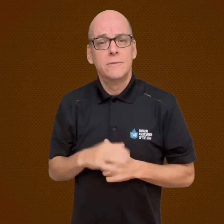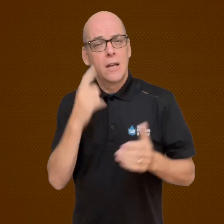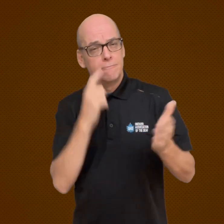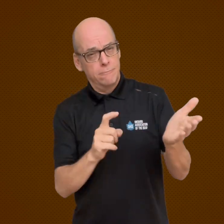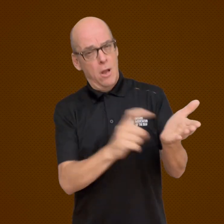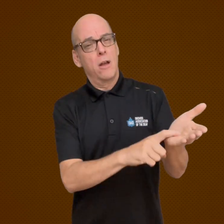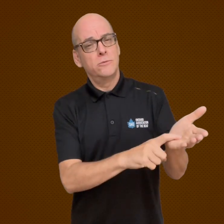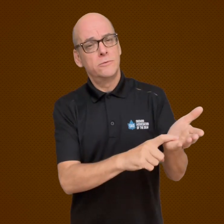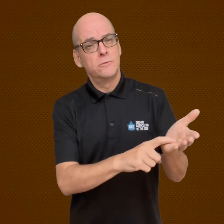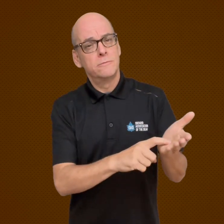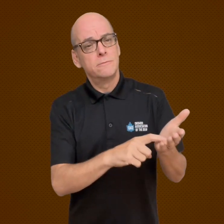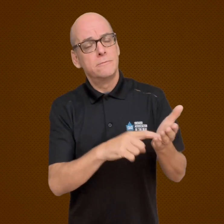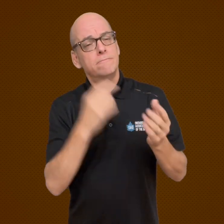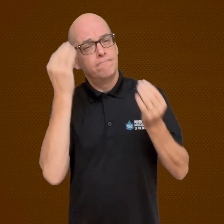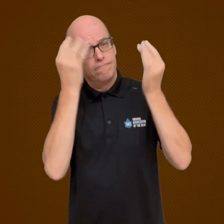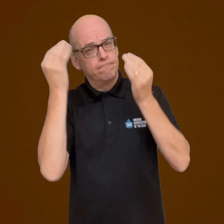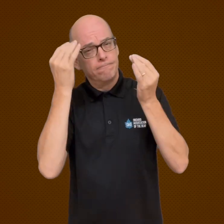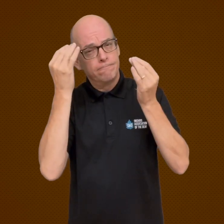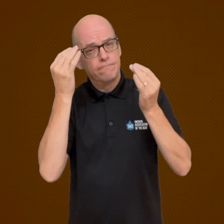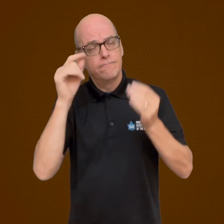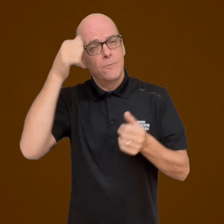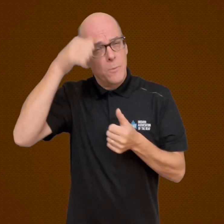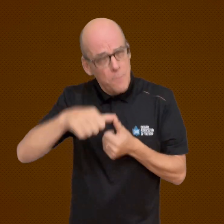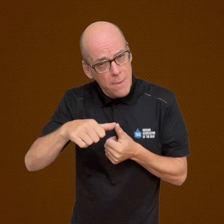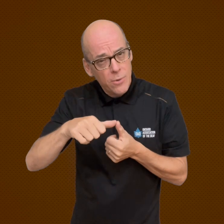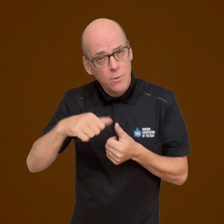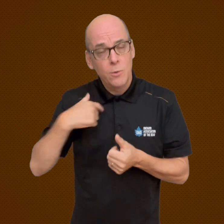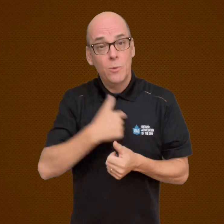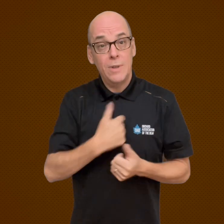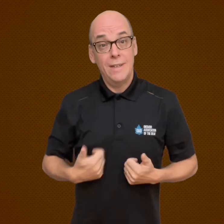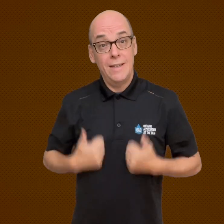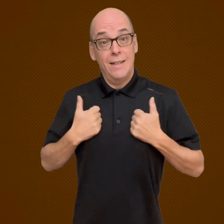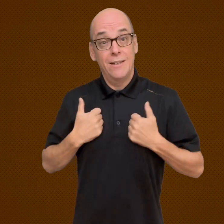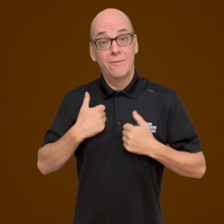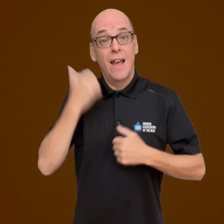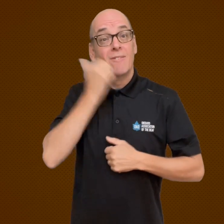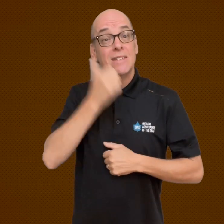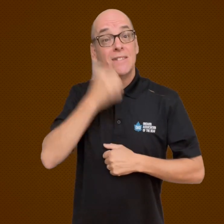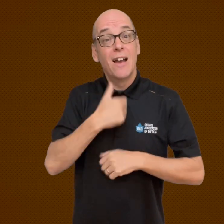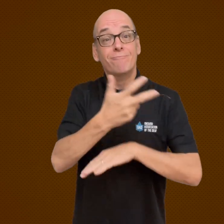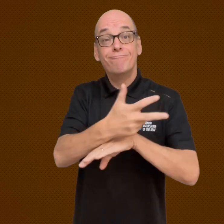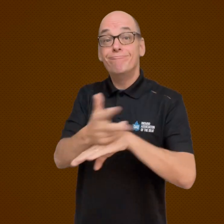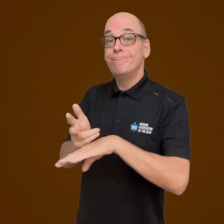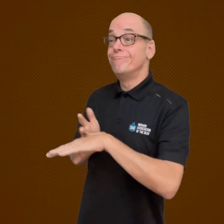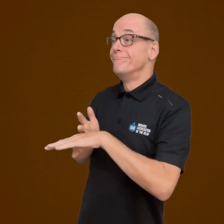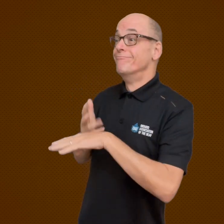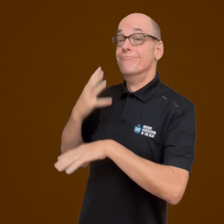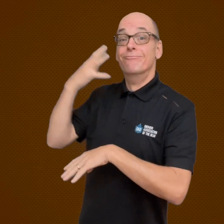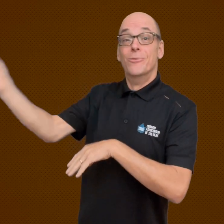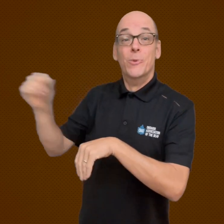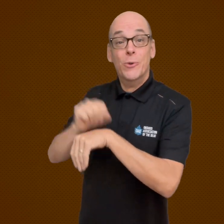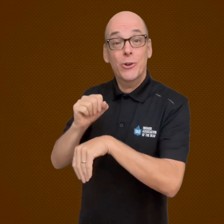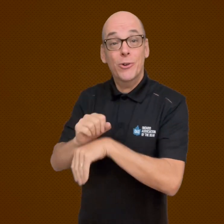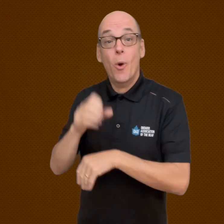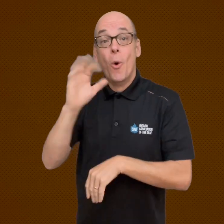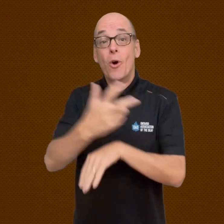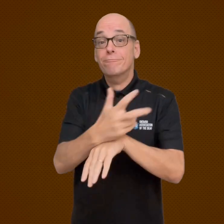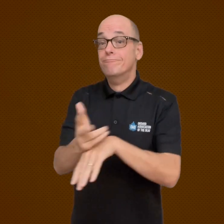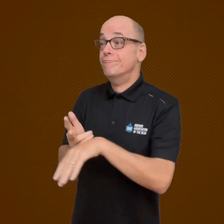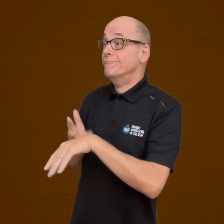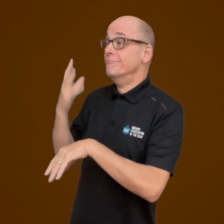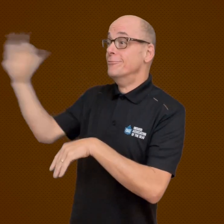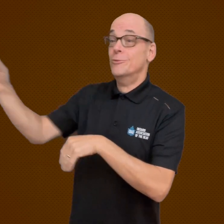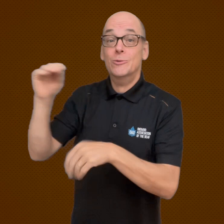We need to recognize, reflect, and remember that we live every day while going to work,